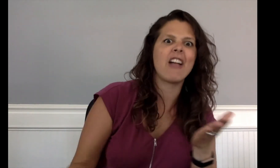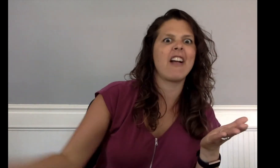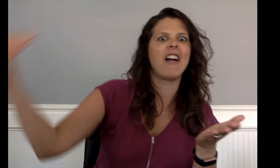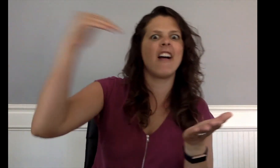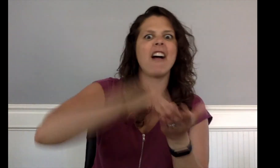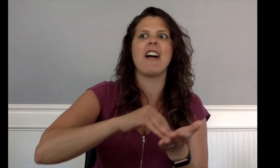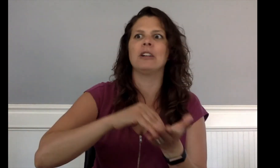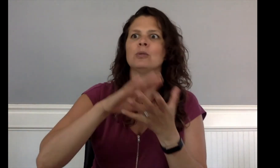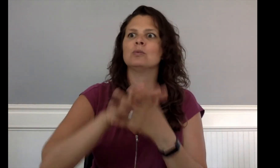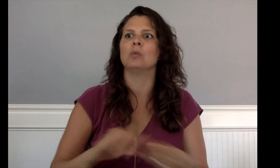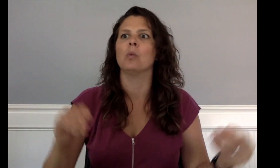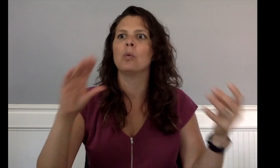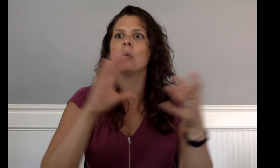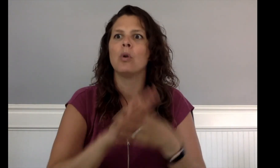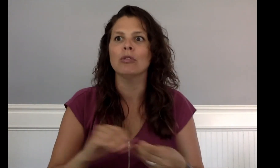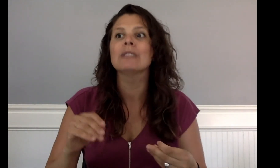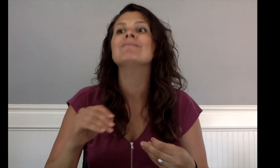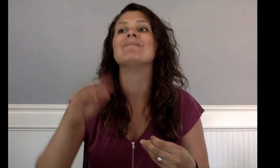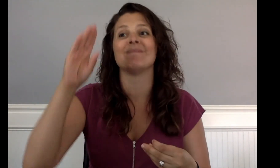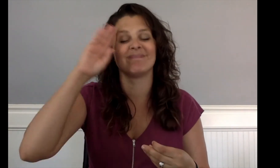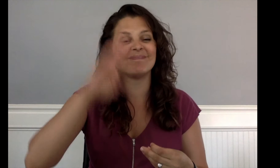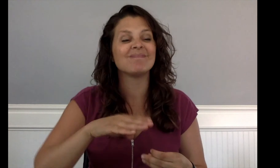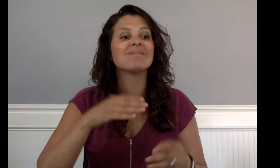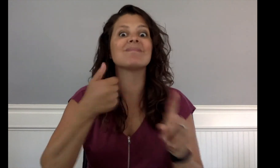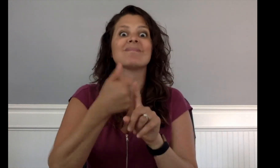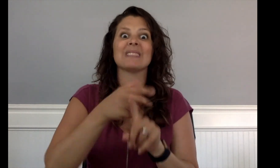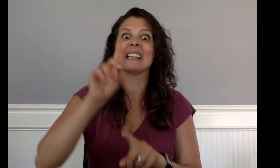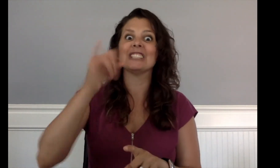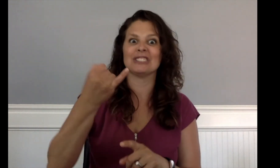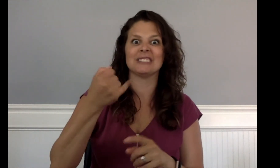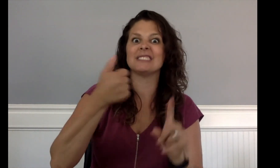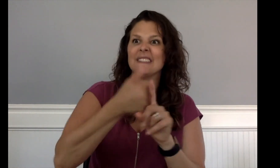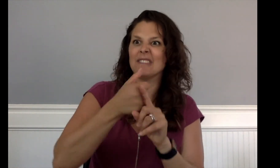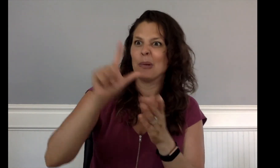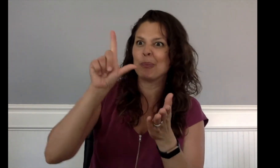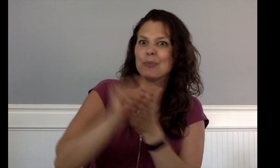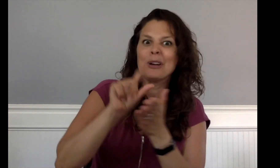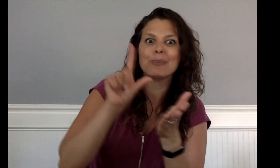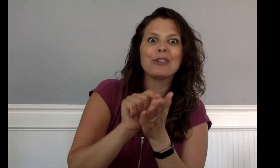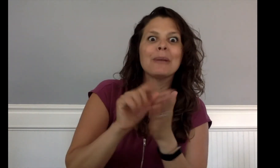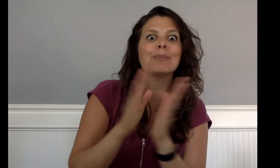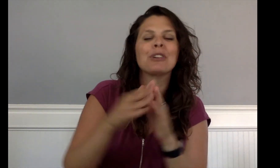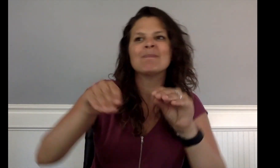rewrote it after she graduated. As you know she became a